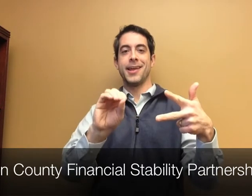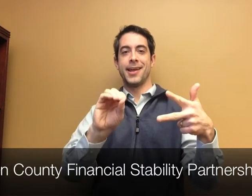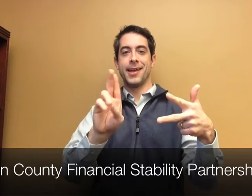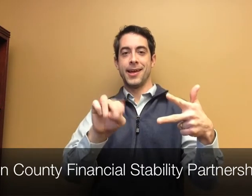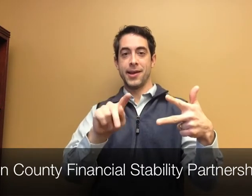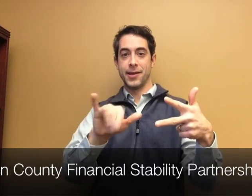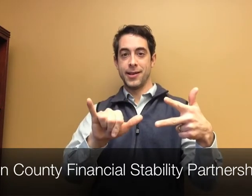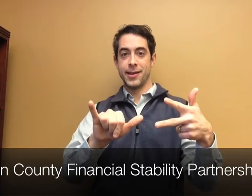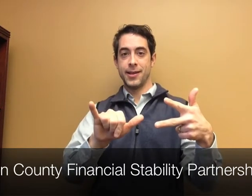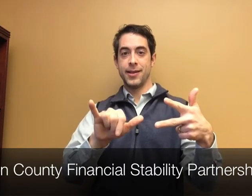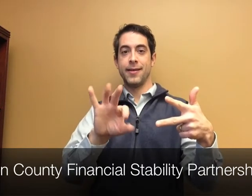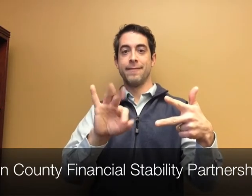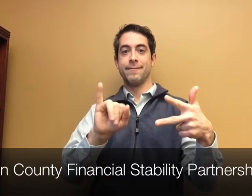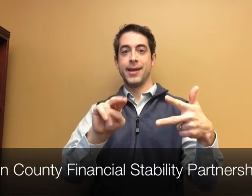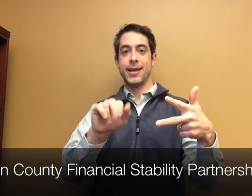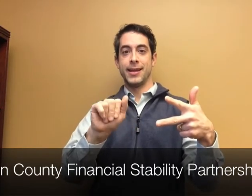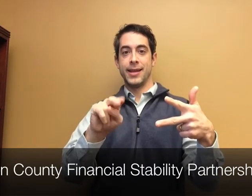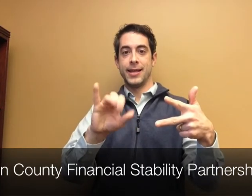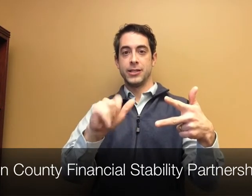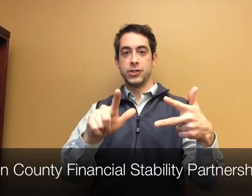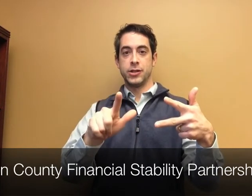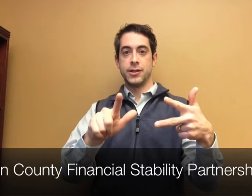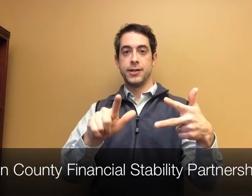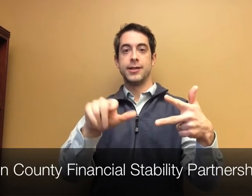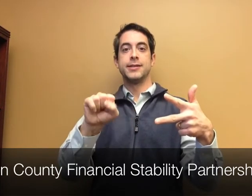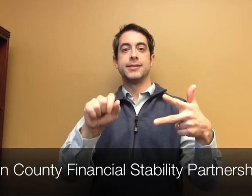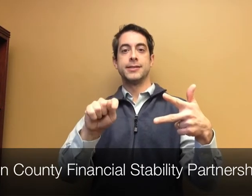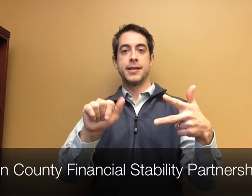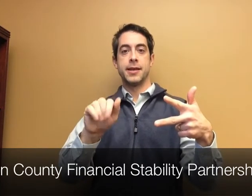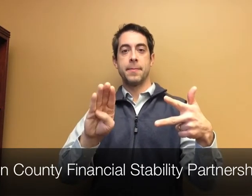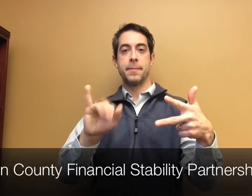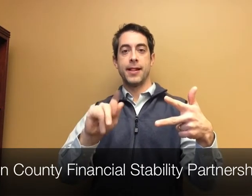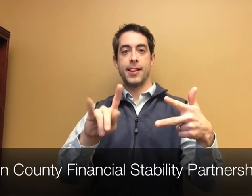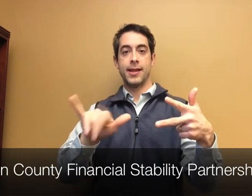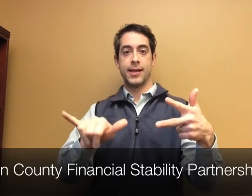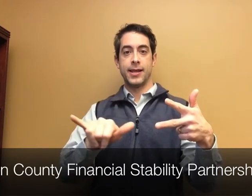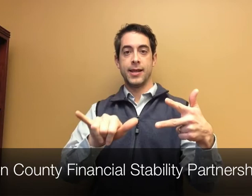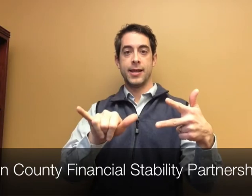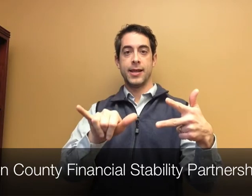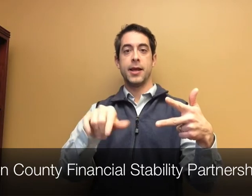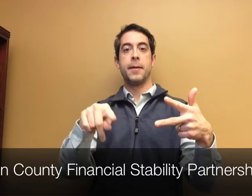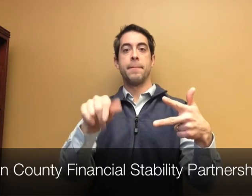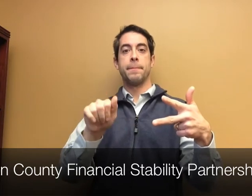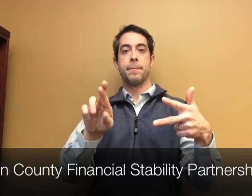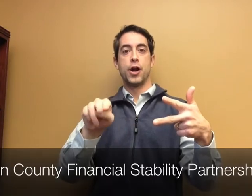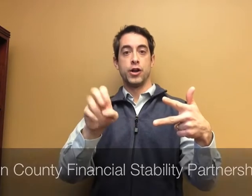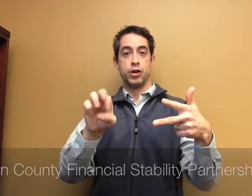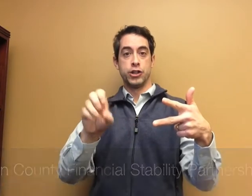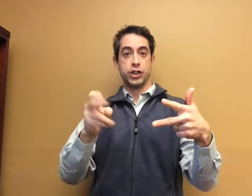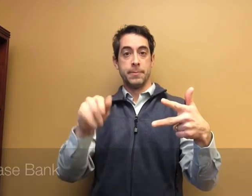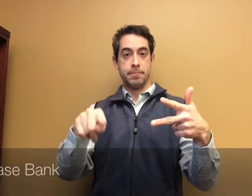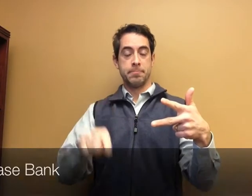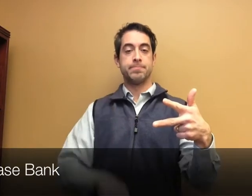Allen County Financial Stability Partnership